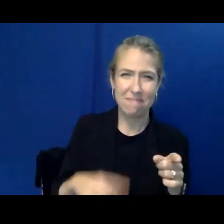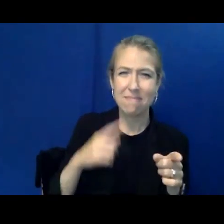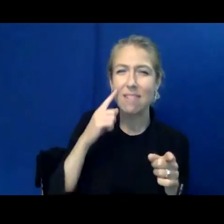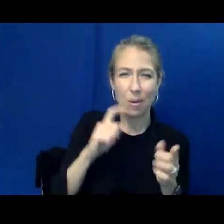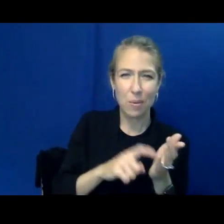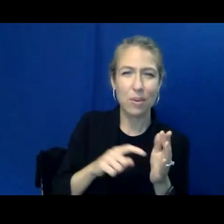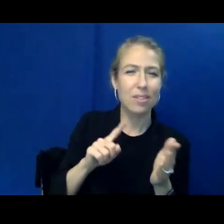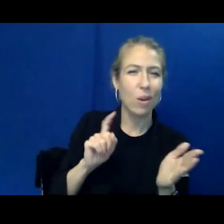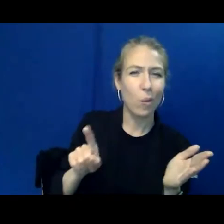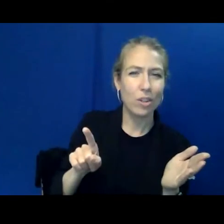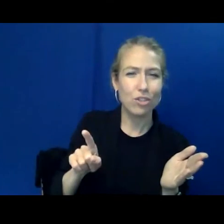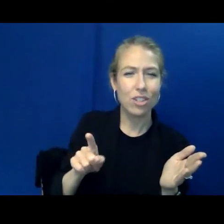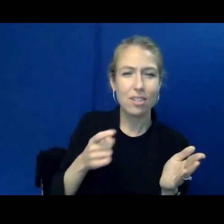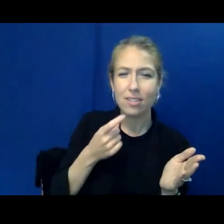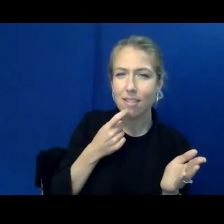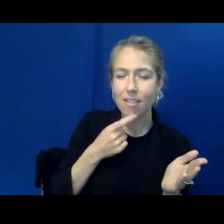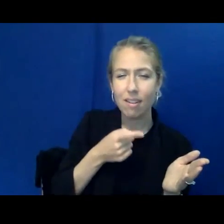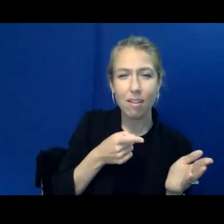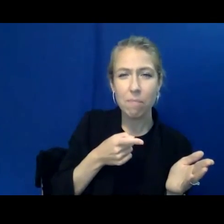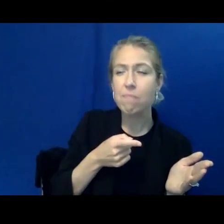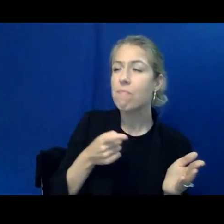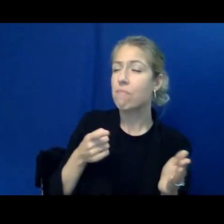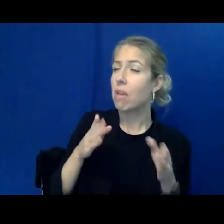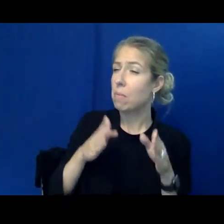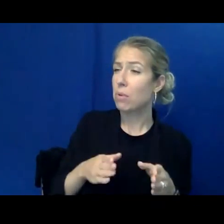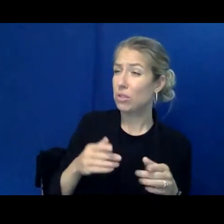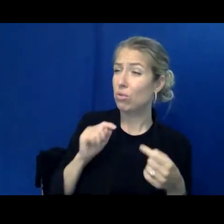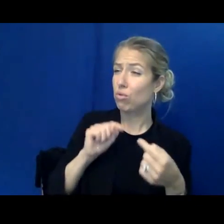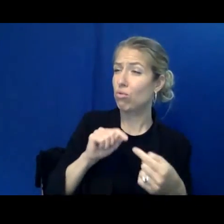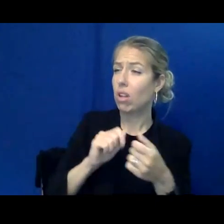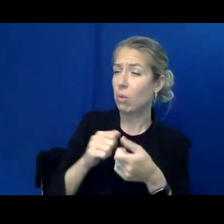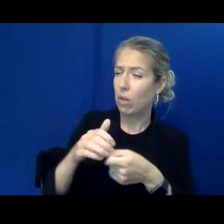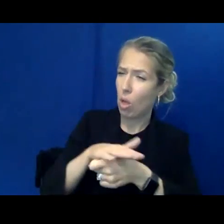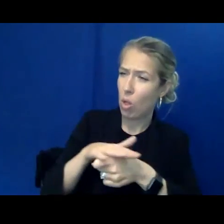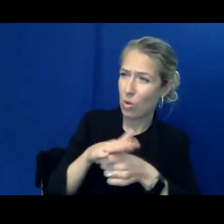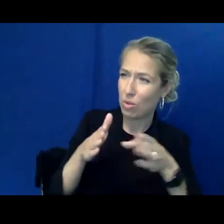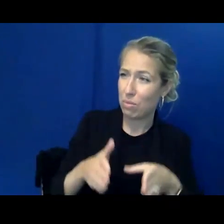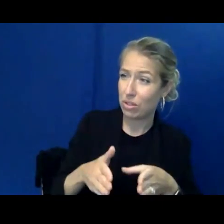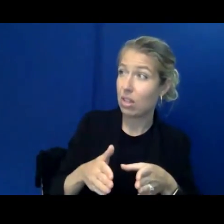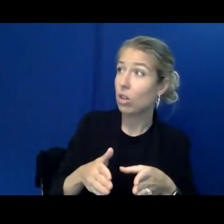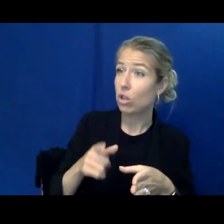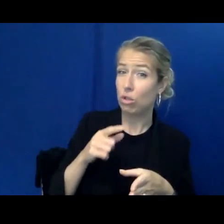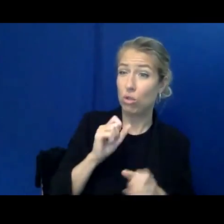has been having issues with their local person, so is there a state contact for customized